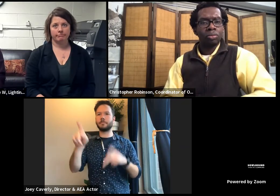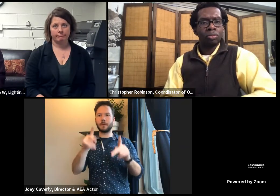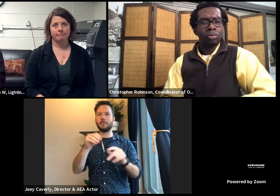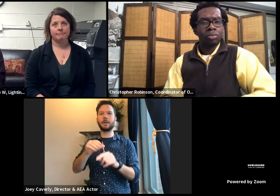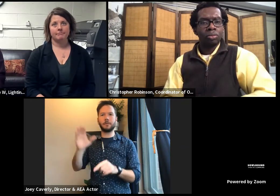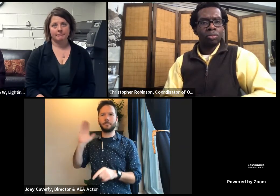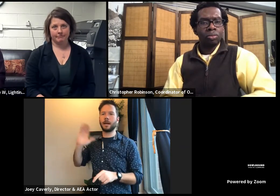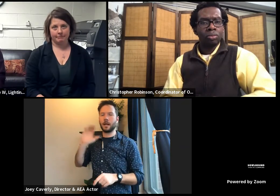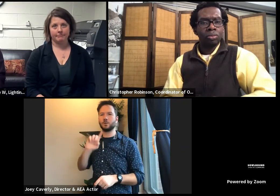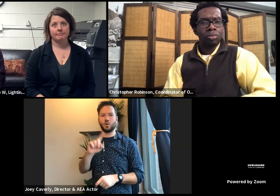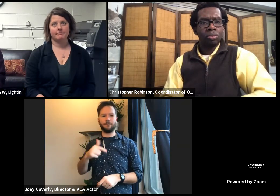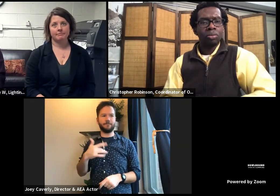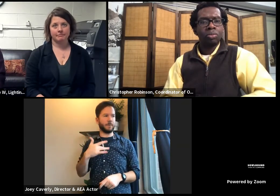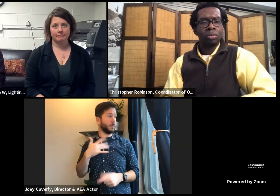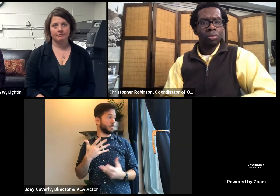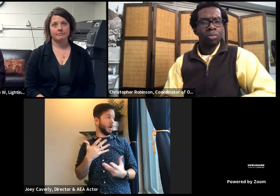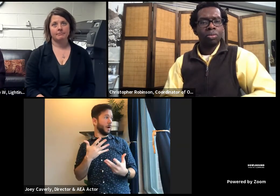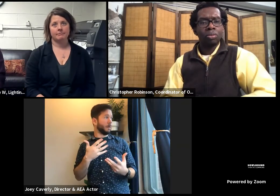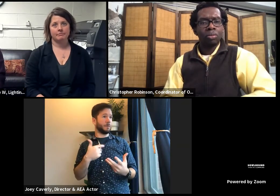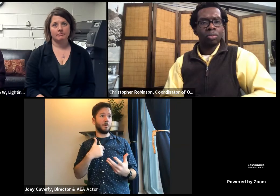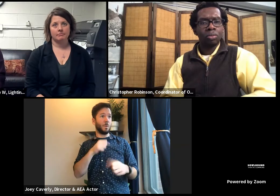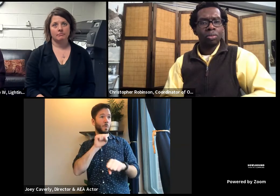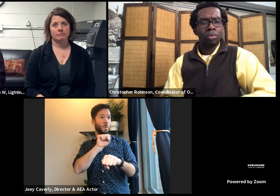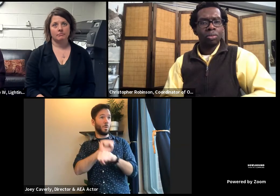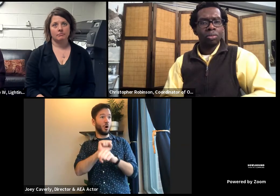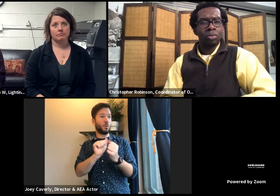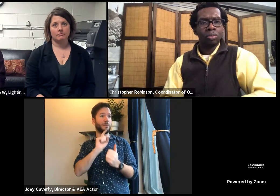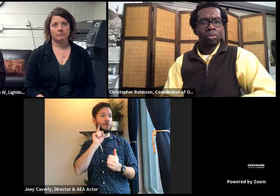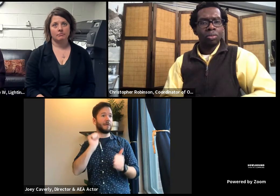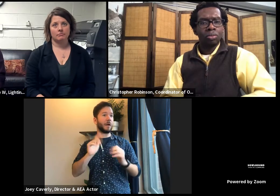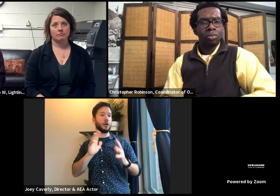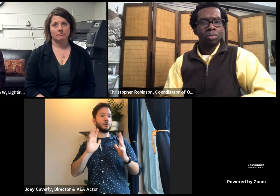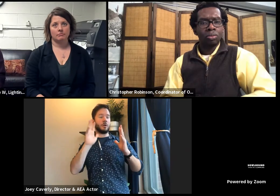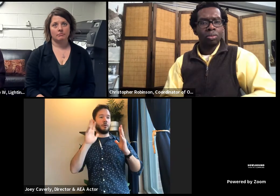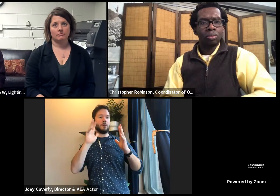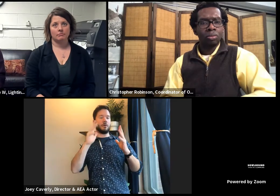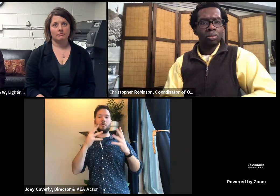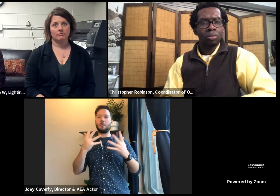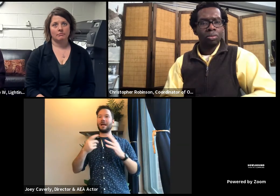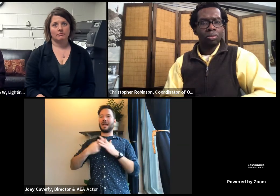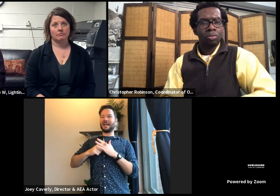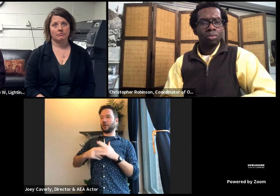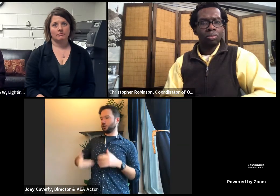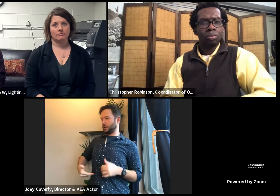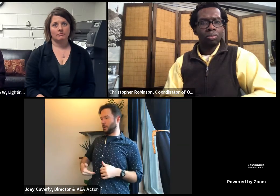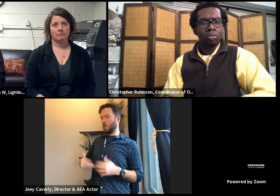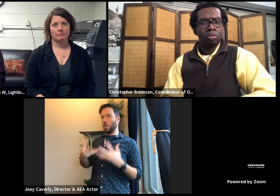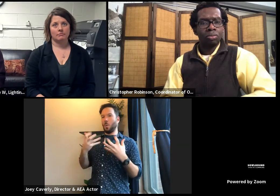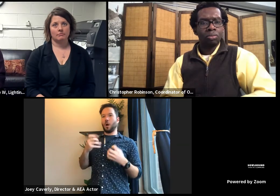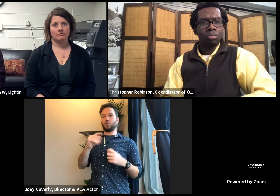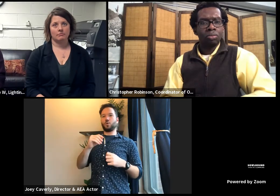And this is something that I have faced numerous times in the past where a theater company sort of collectively is like,